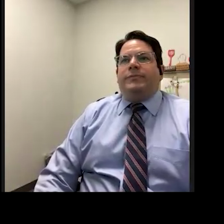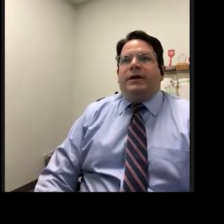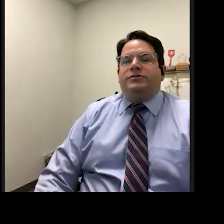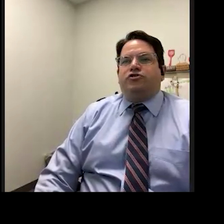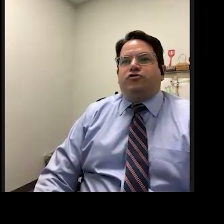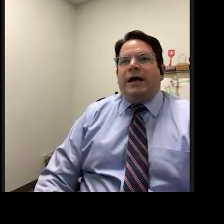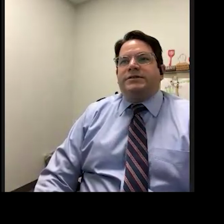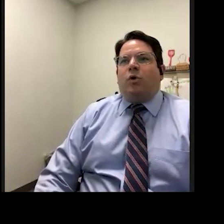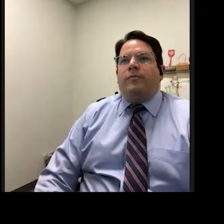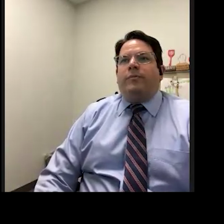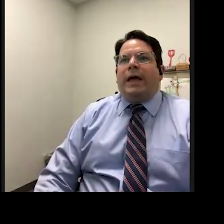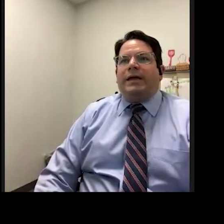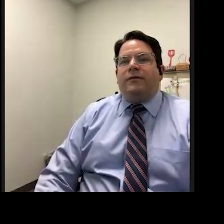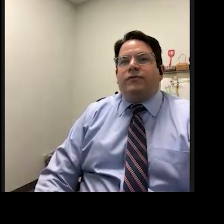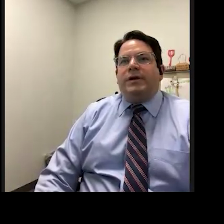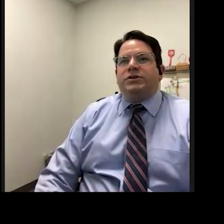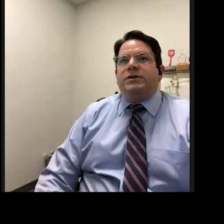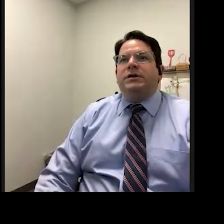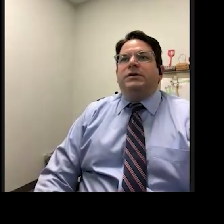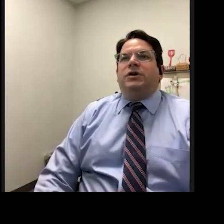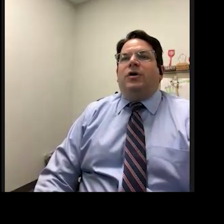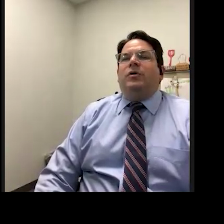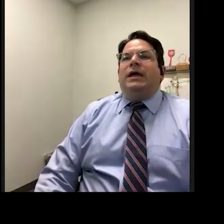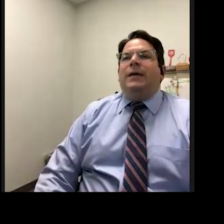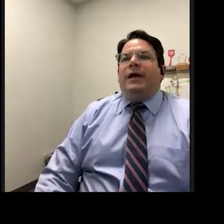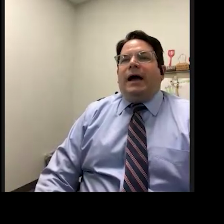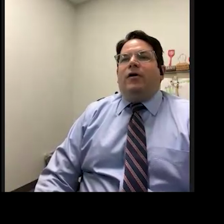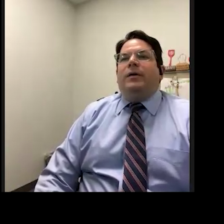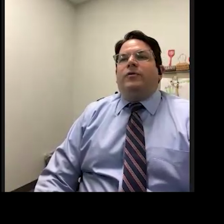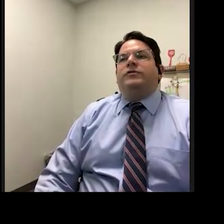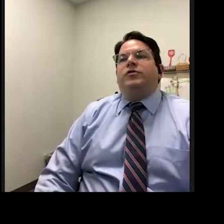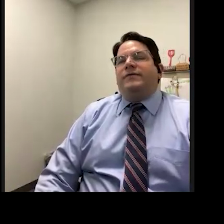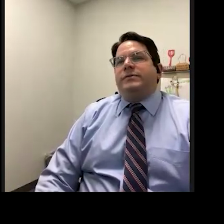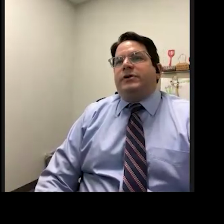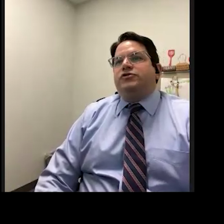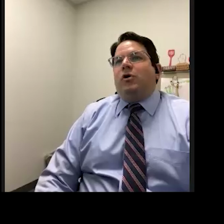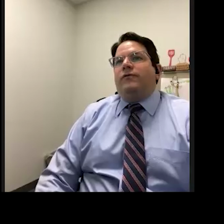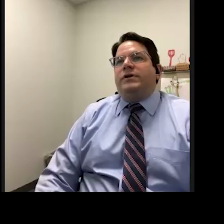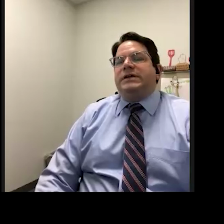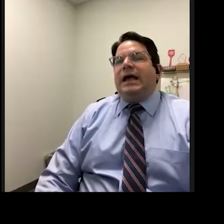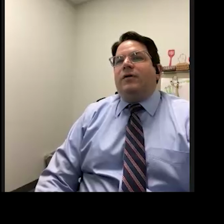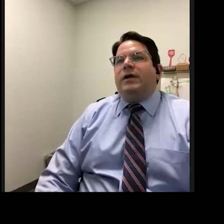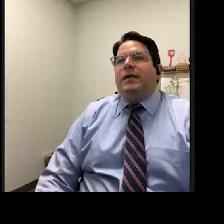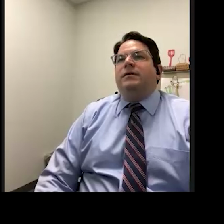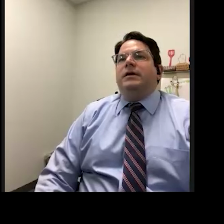I'm able to update his address or banking information. So him and I do have some control over his account.